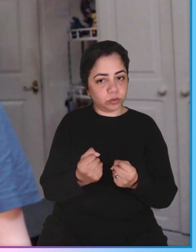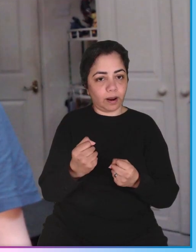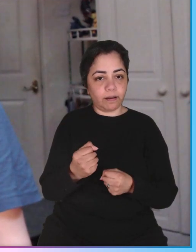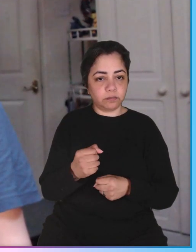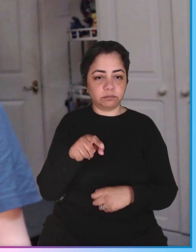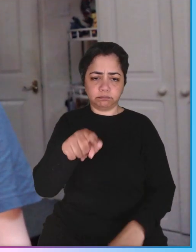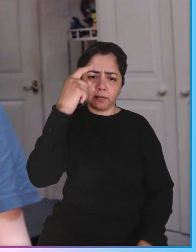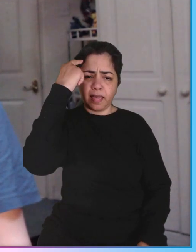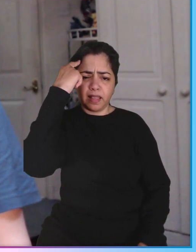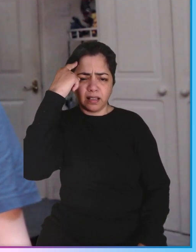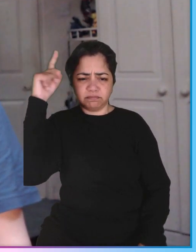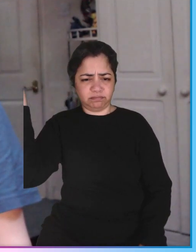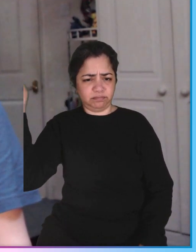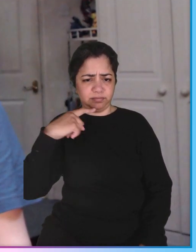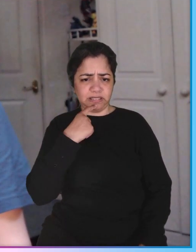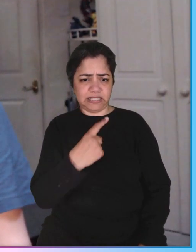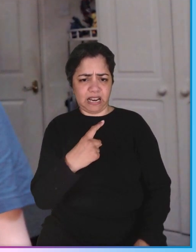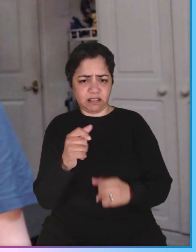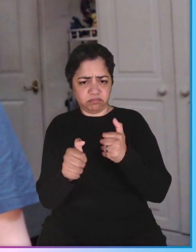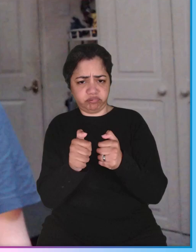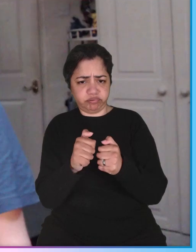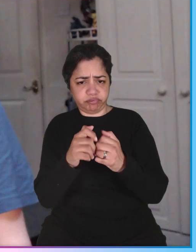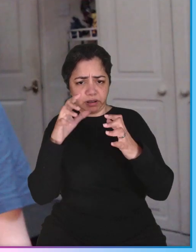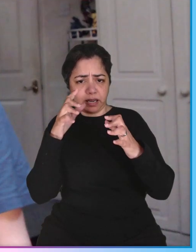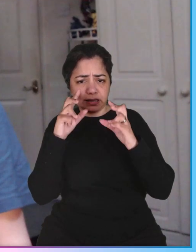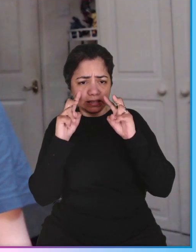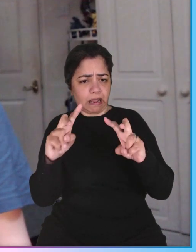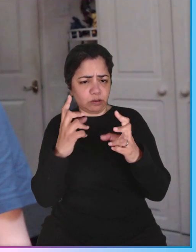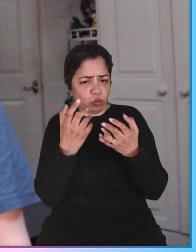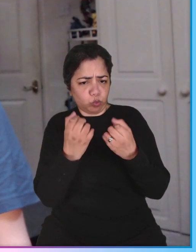can and often does include usable and/or residual vision, which I’ve never had.